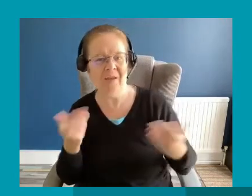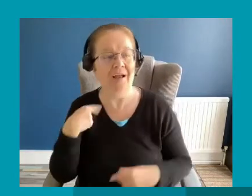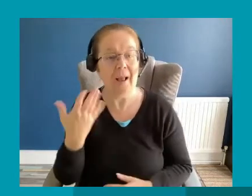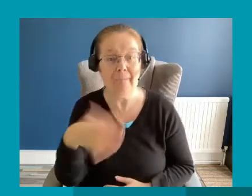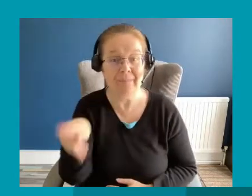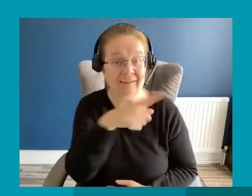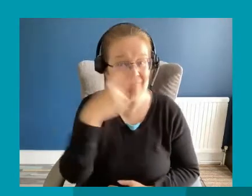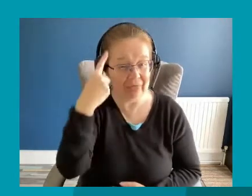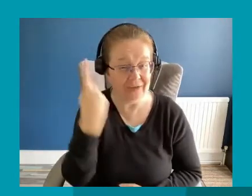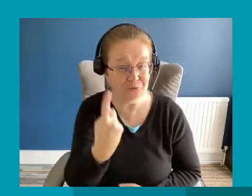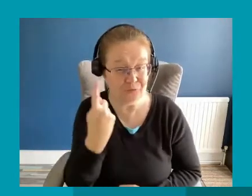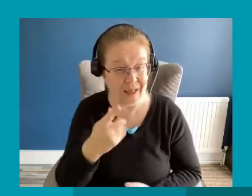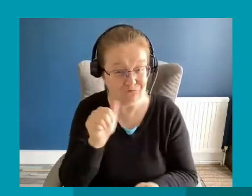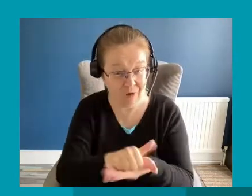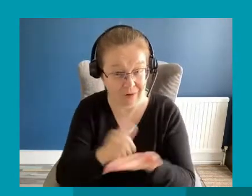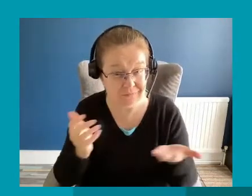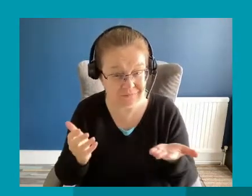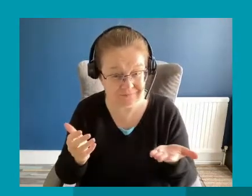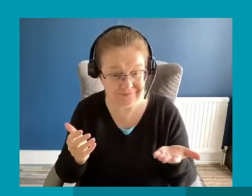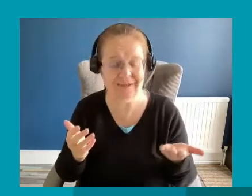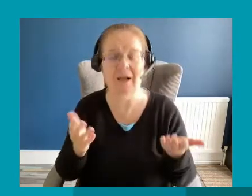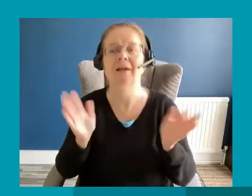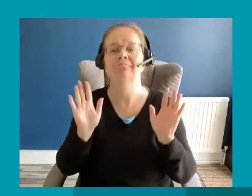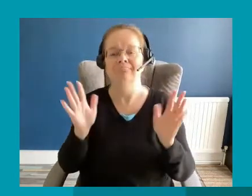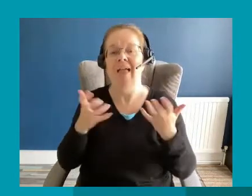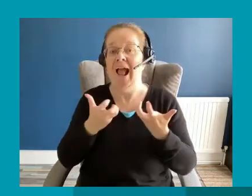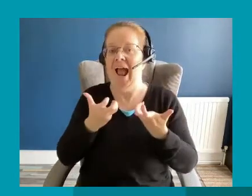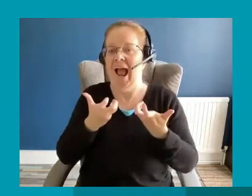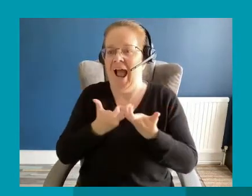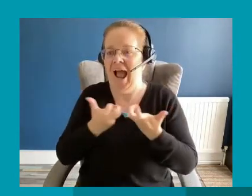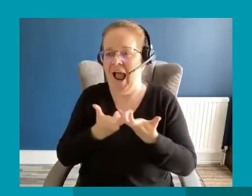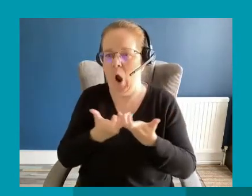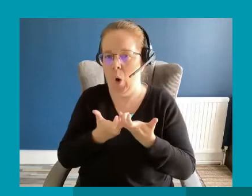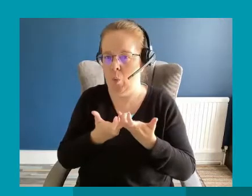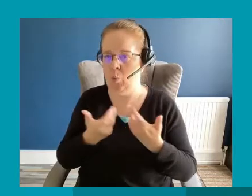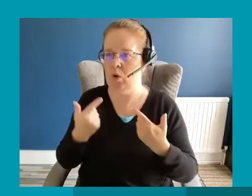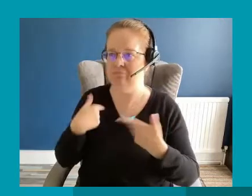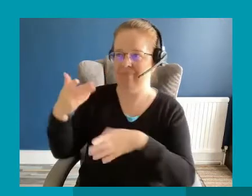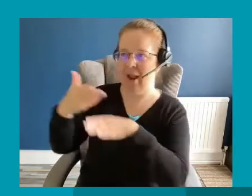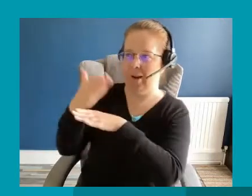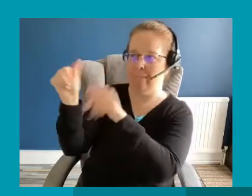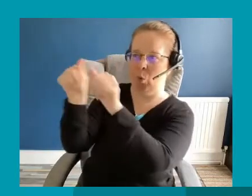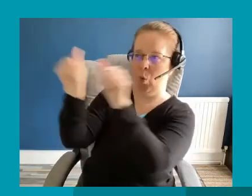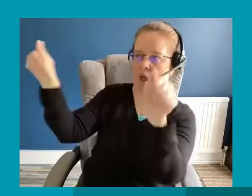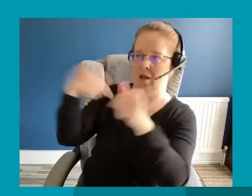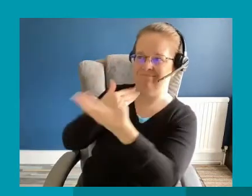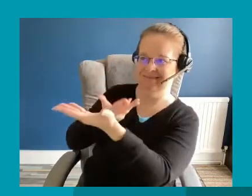right? How to discuss your disability with an employer or indeed a recruiter.